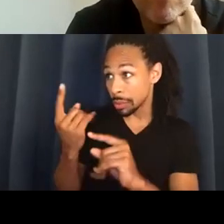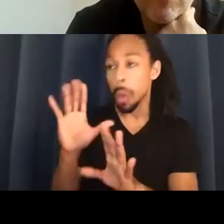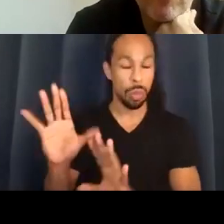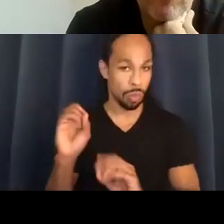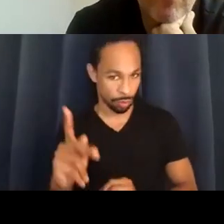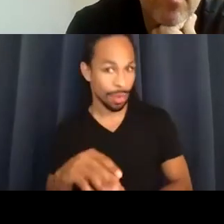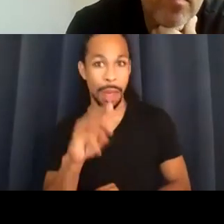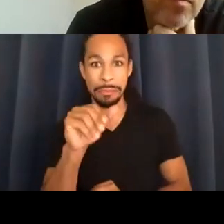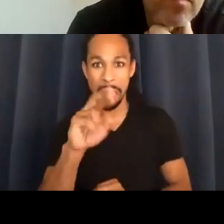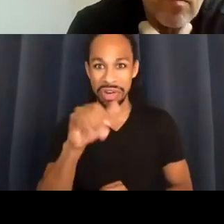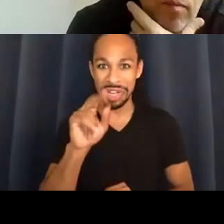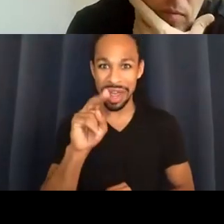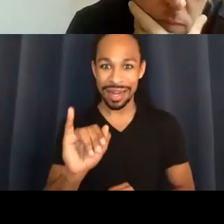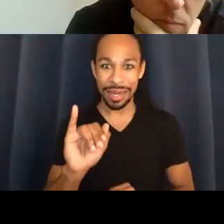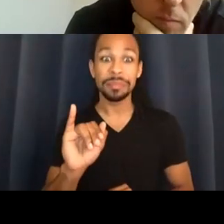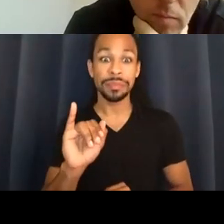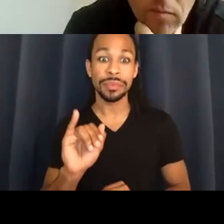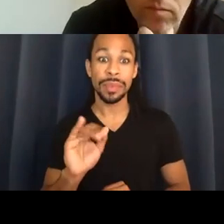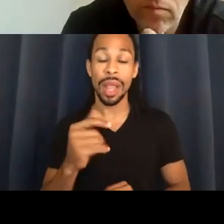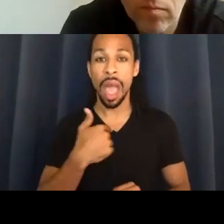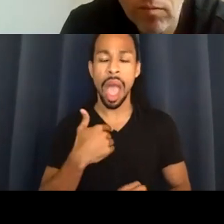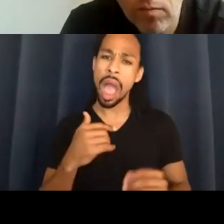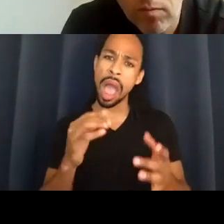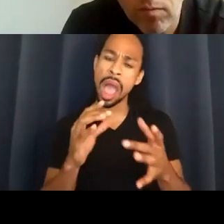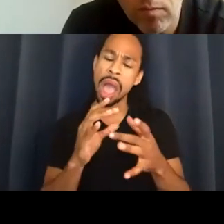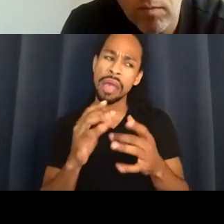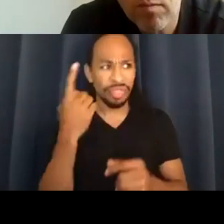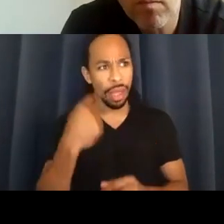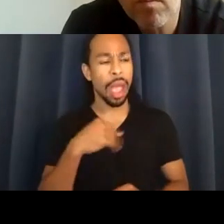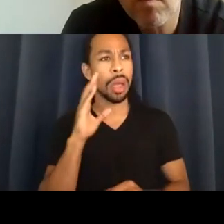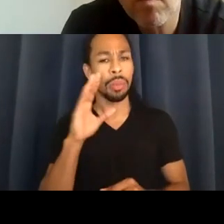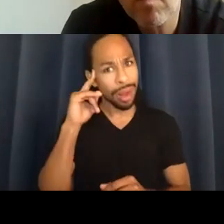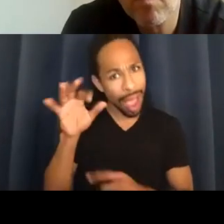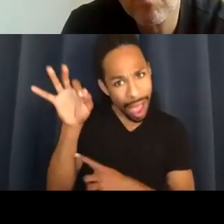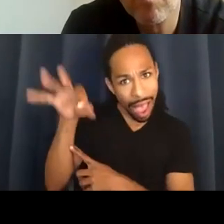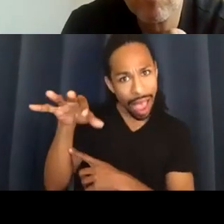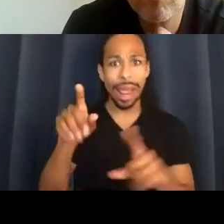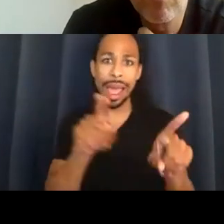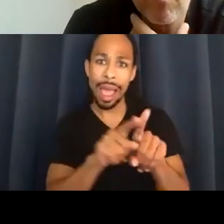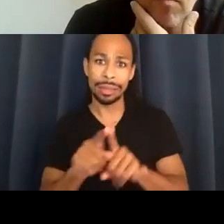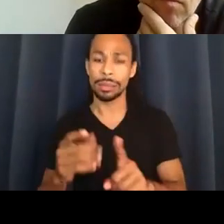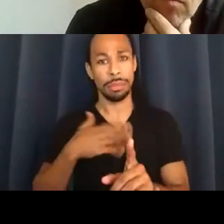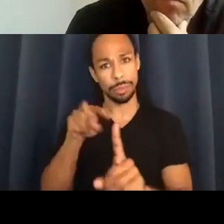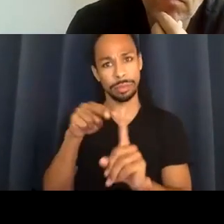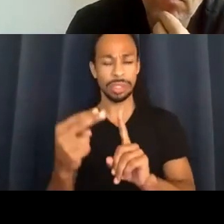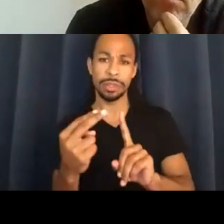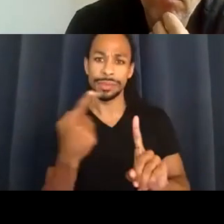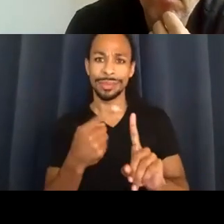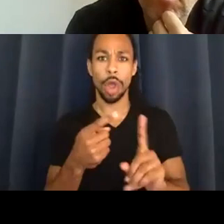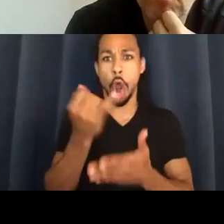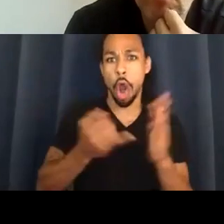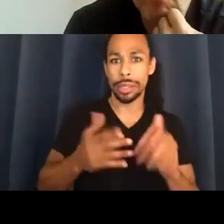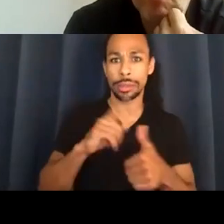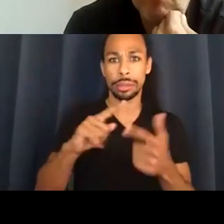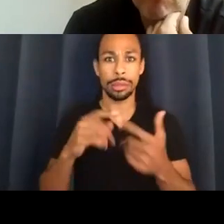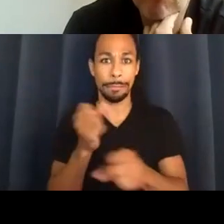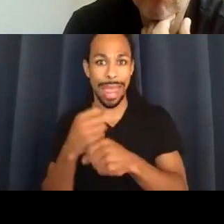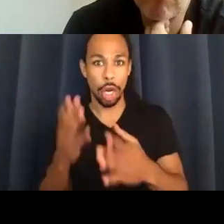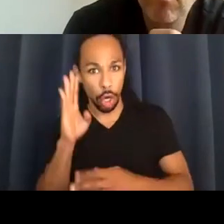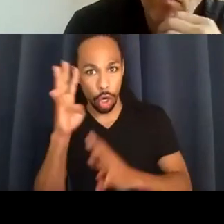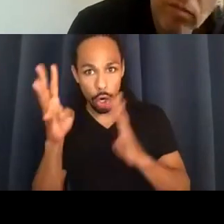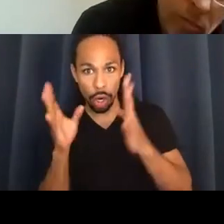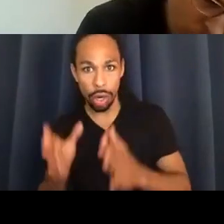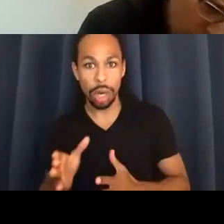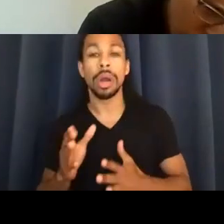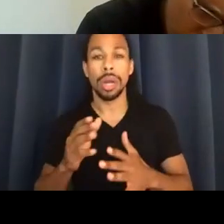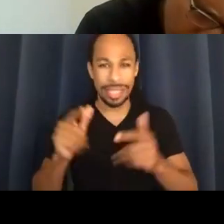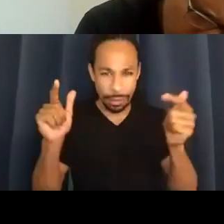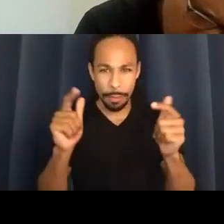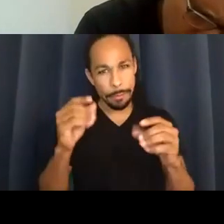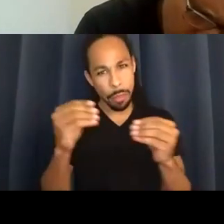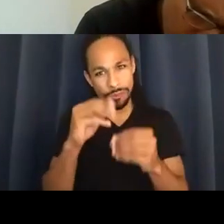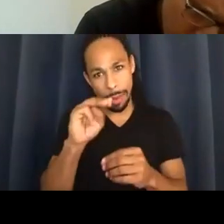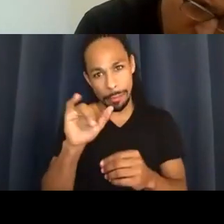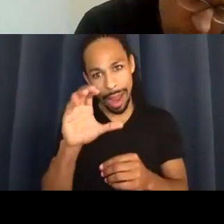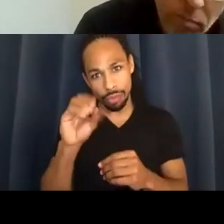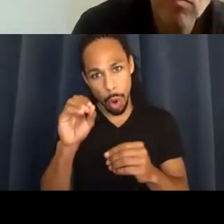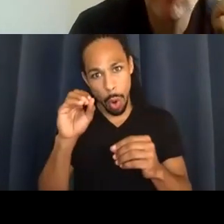18:05:47 >> Marjani Forte-Saunders: I was going to drop in, I'm hearing you speak to